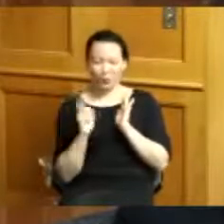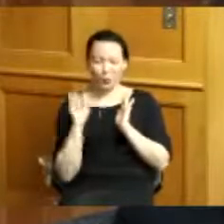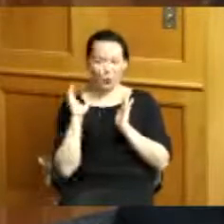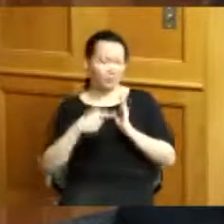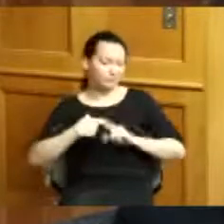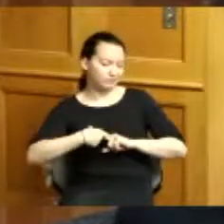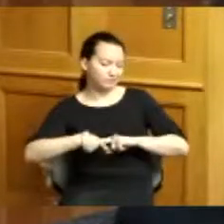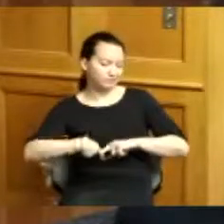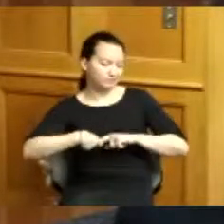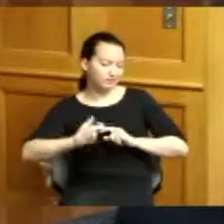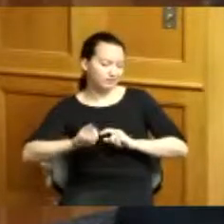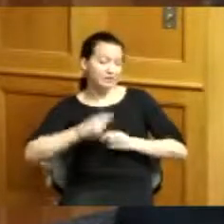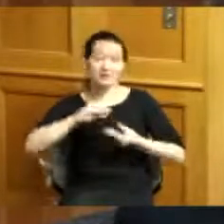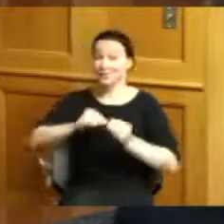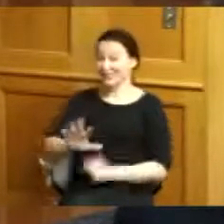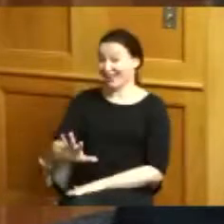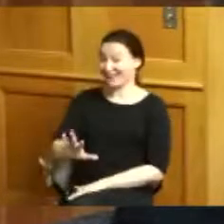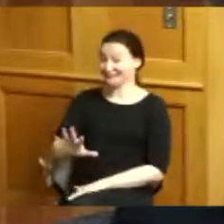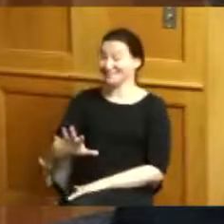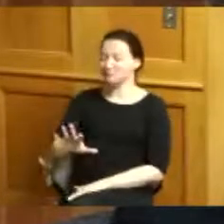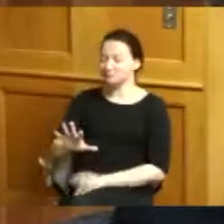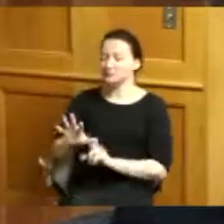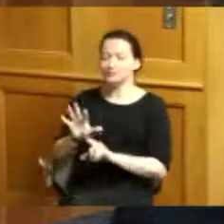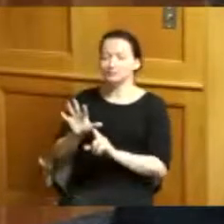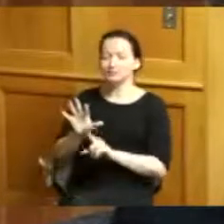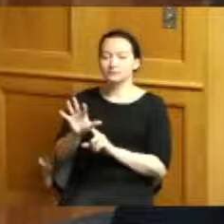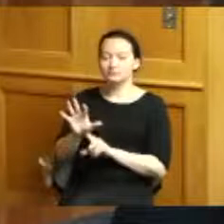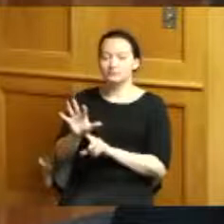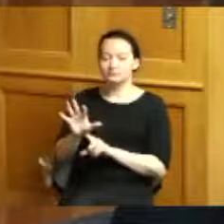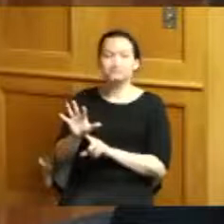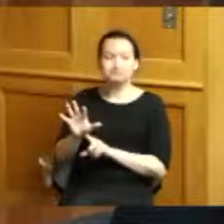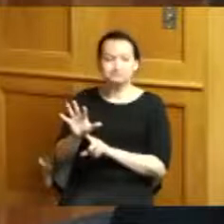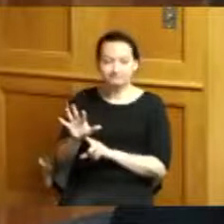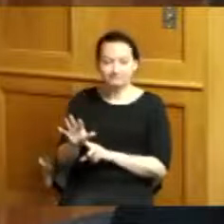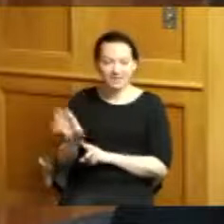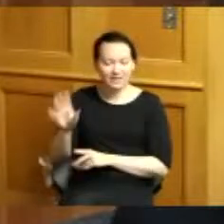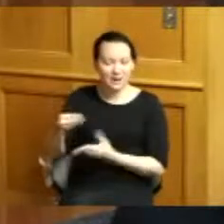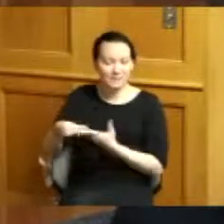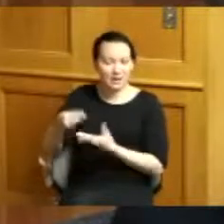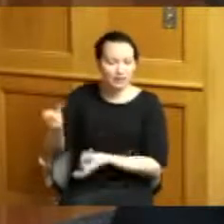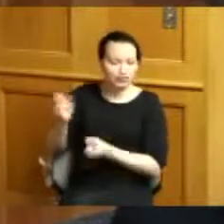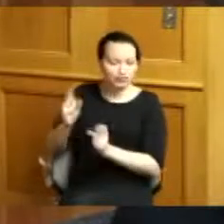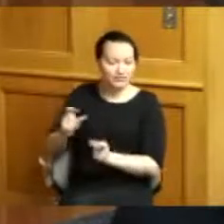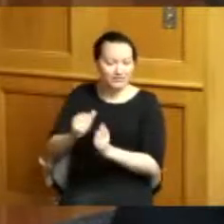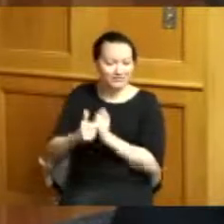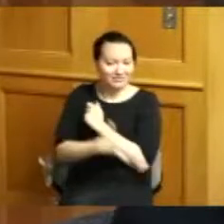we get to it but item number five is not only that Grant coming into the county but many other grants